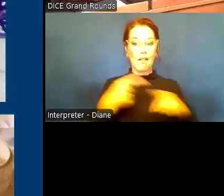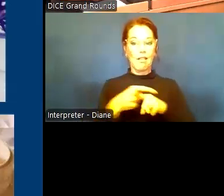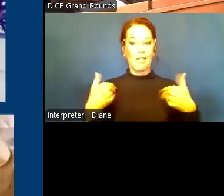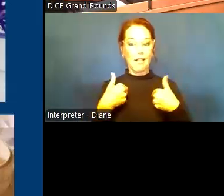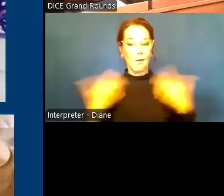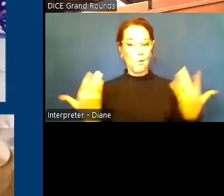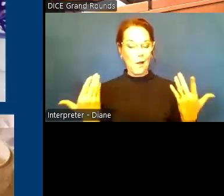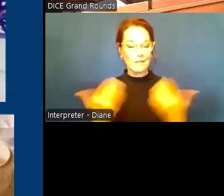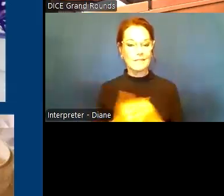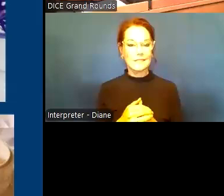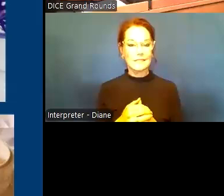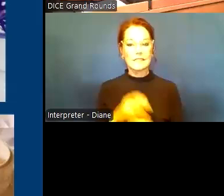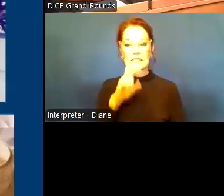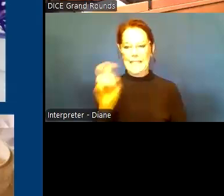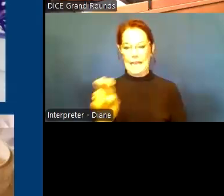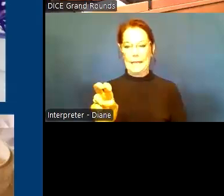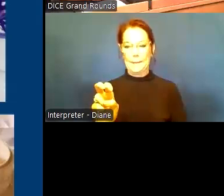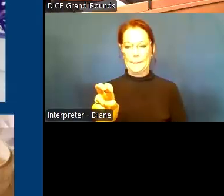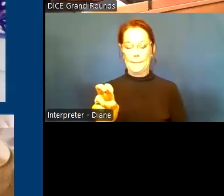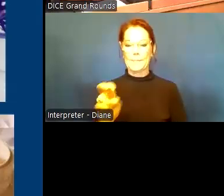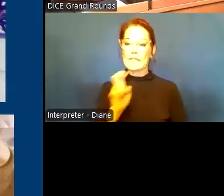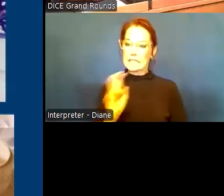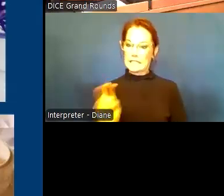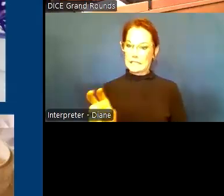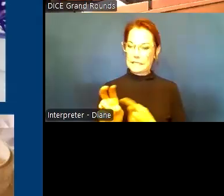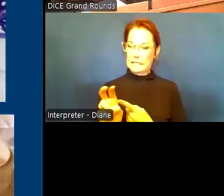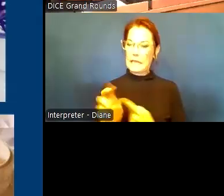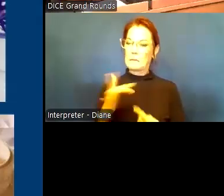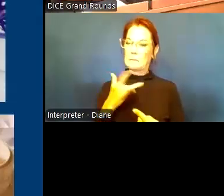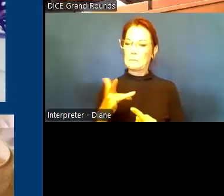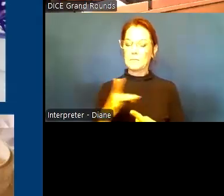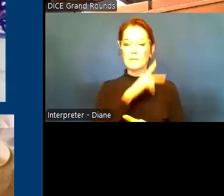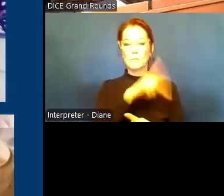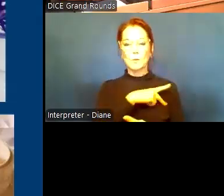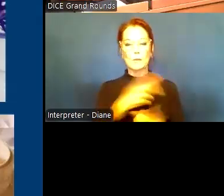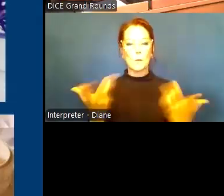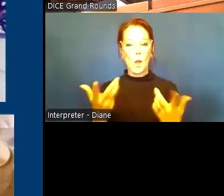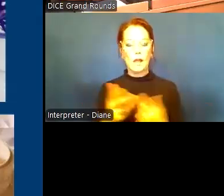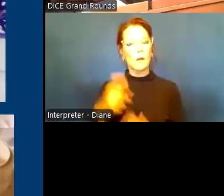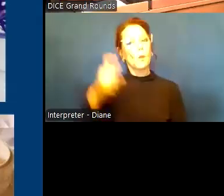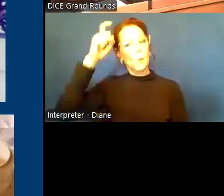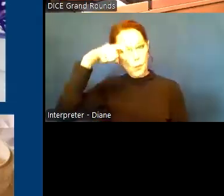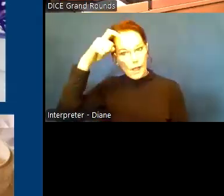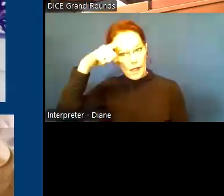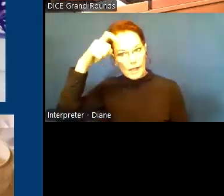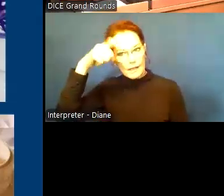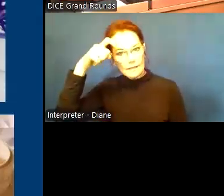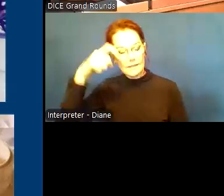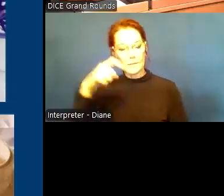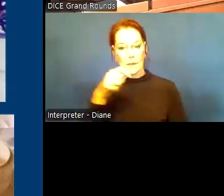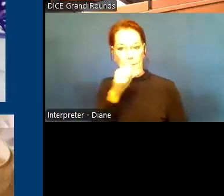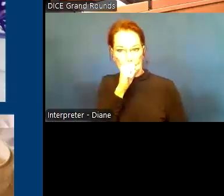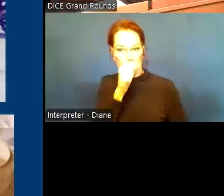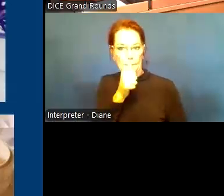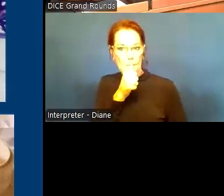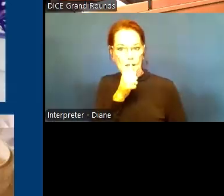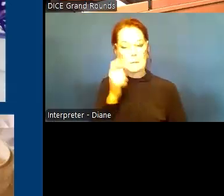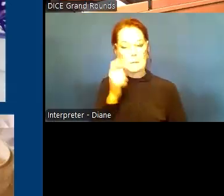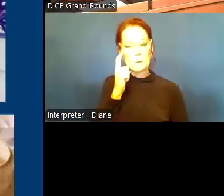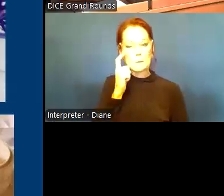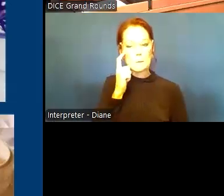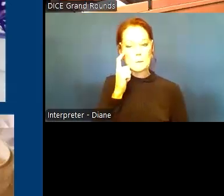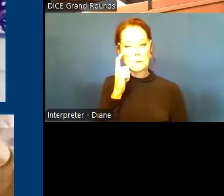animal is the snake so snakes are described as um wise uh but private suspicious paranoid jealous um